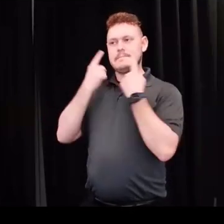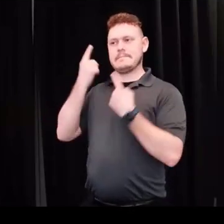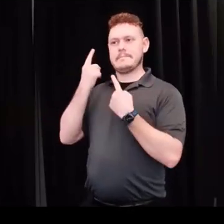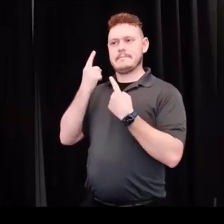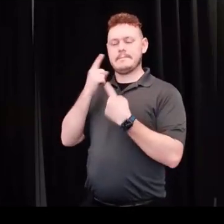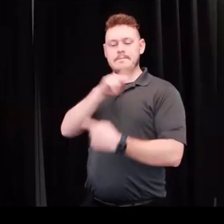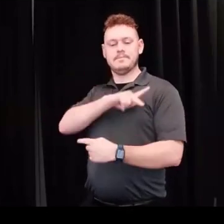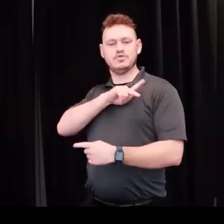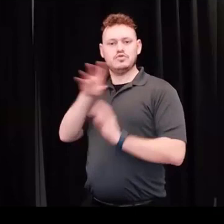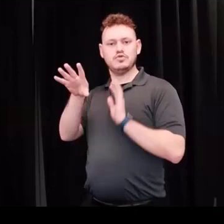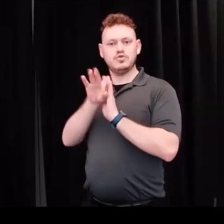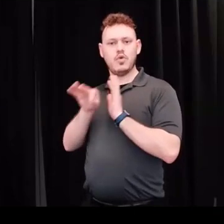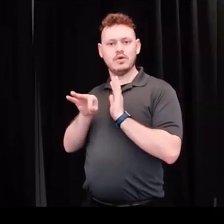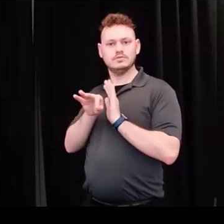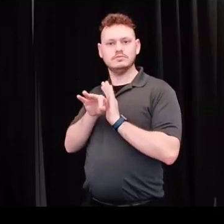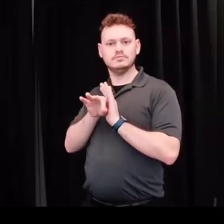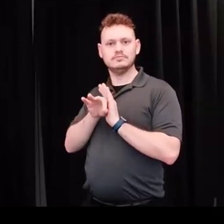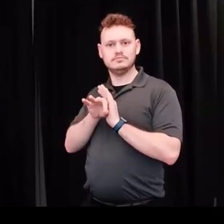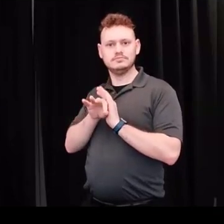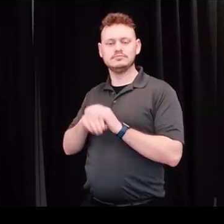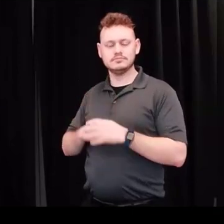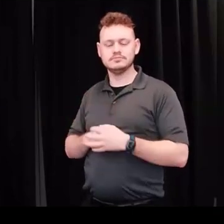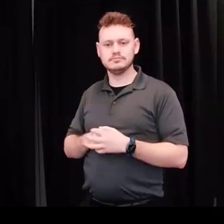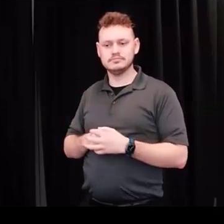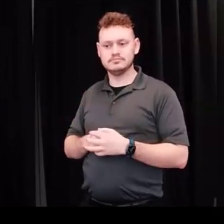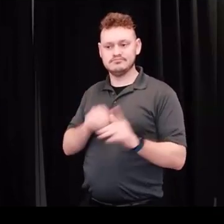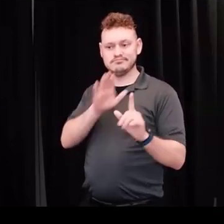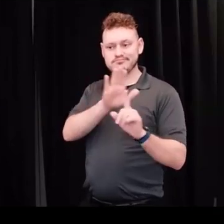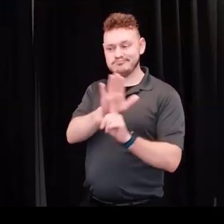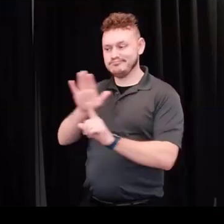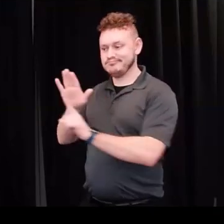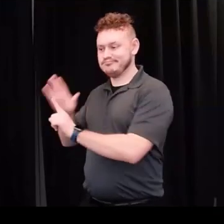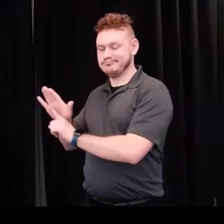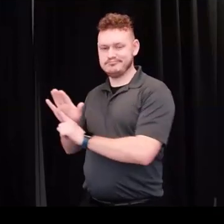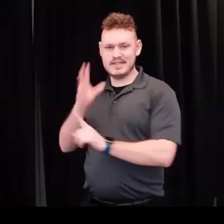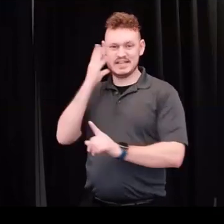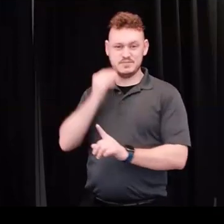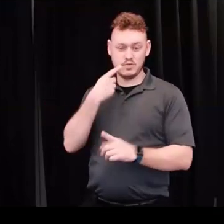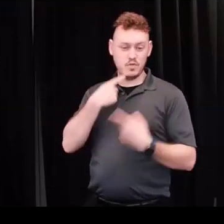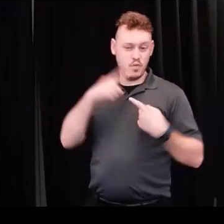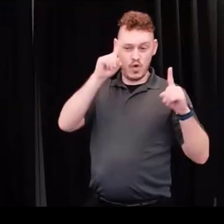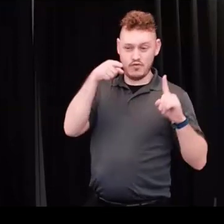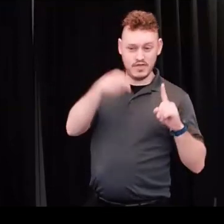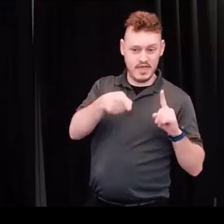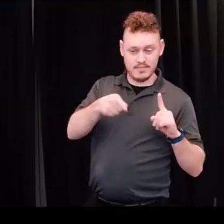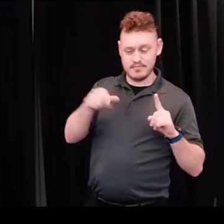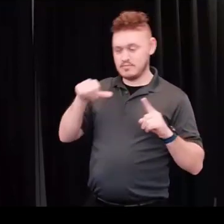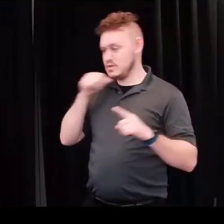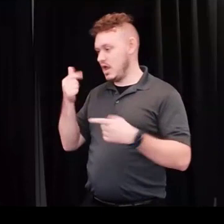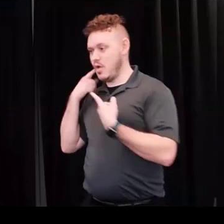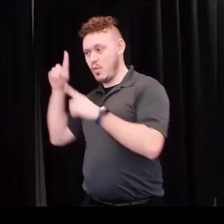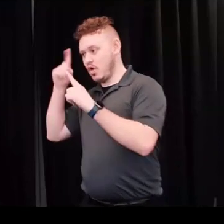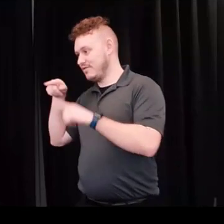choice. The person's experience, what's worked for them, what hasn't worked for them and you